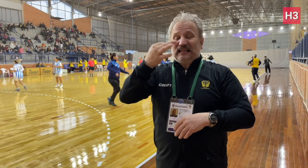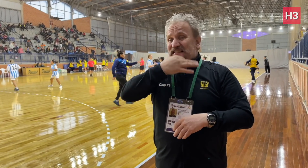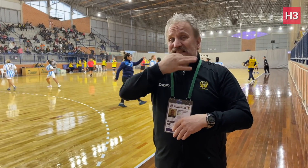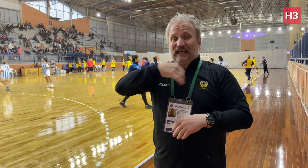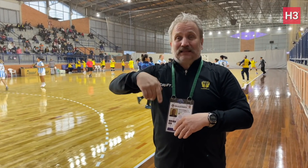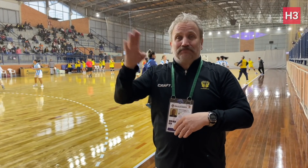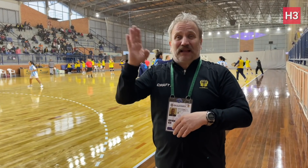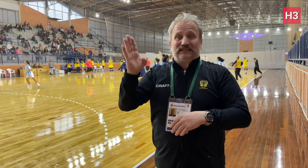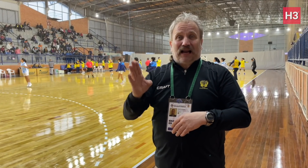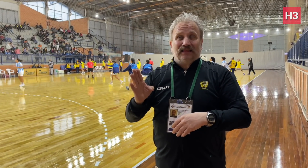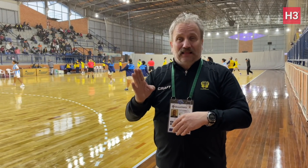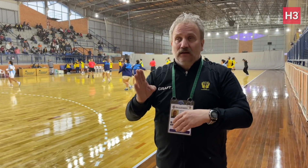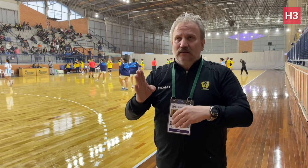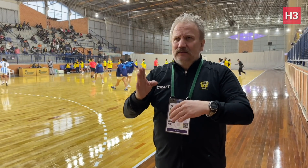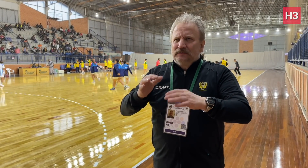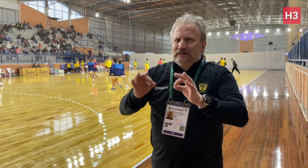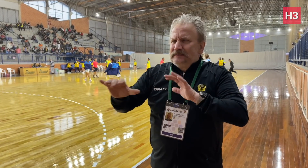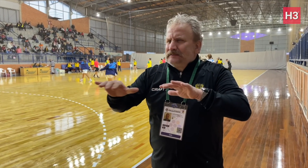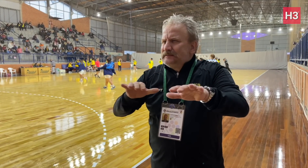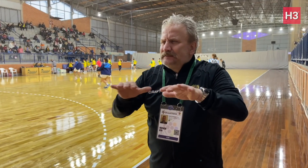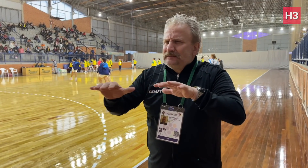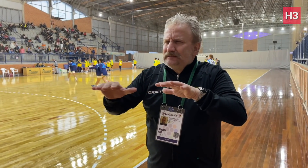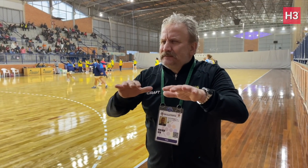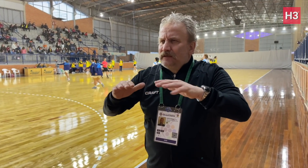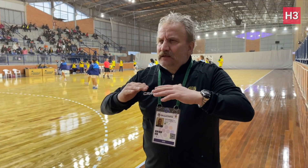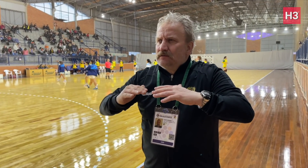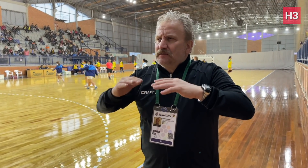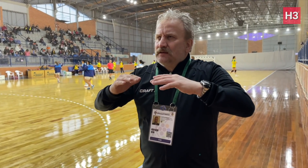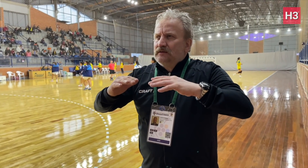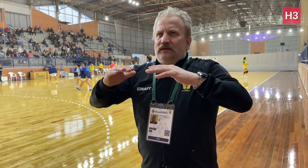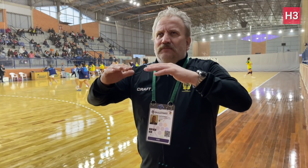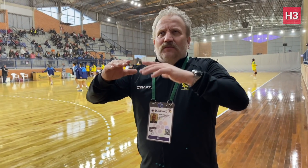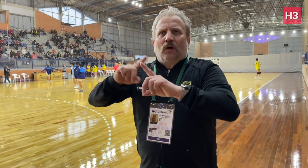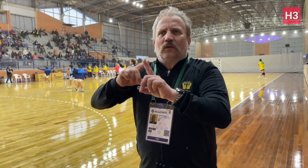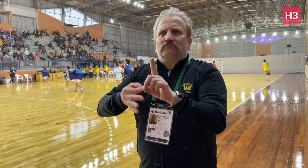When Caxias Do Sul was announced as a host city